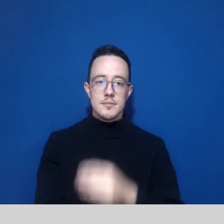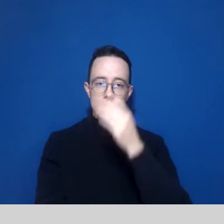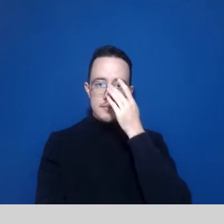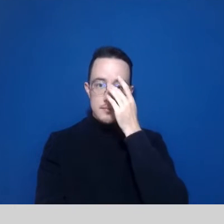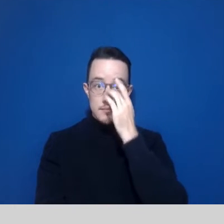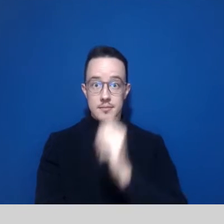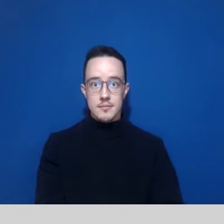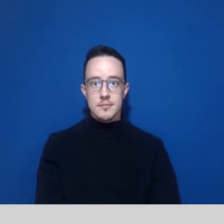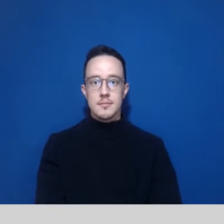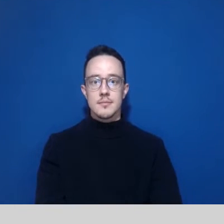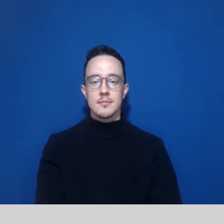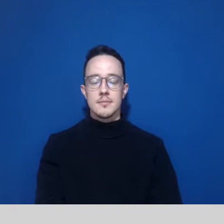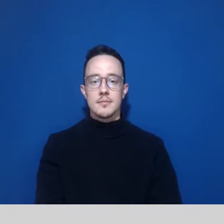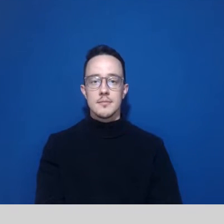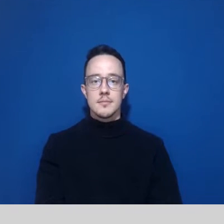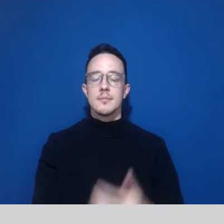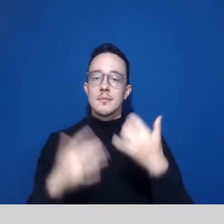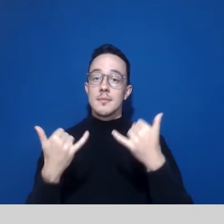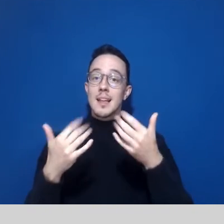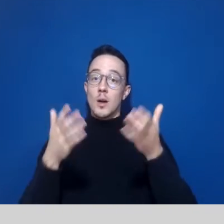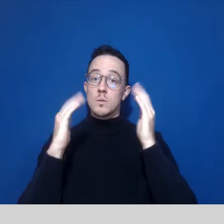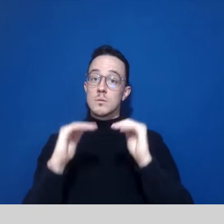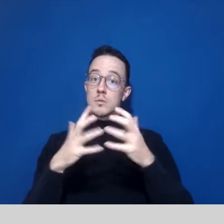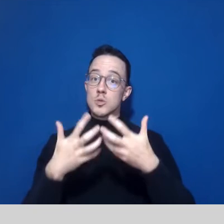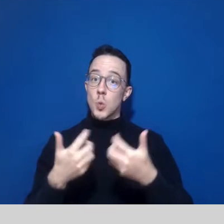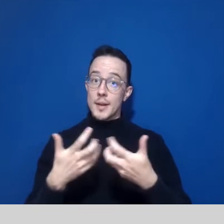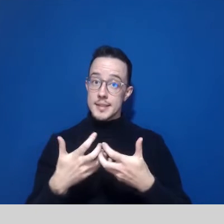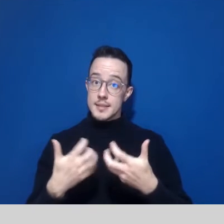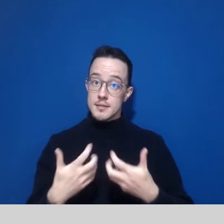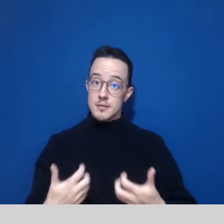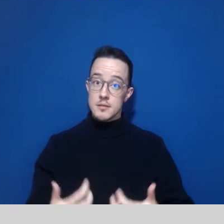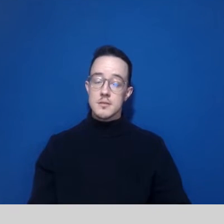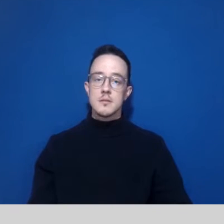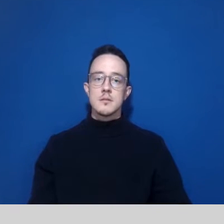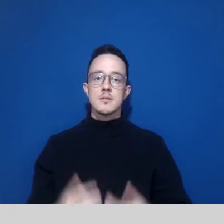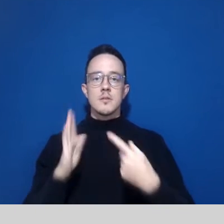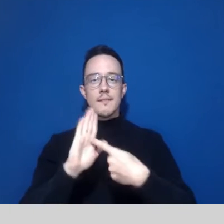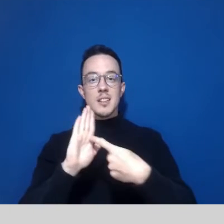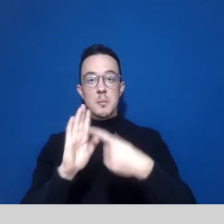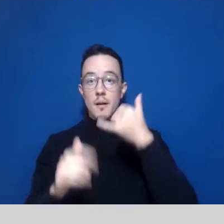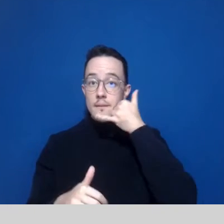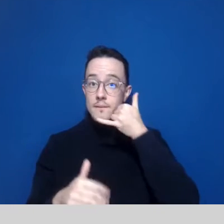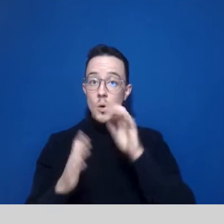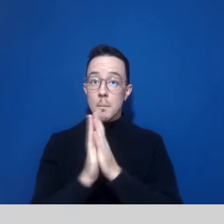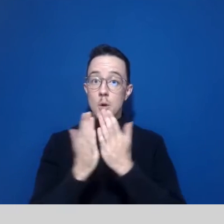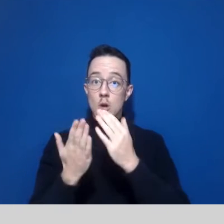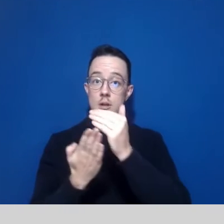and combining other characteristics from this category. So think, alphabetic, so we have something like a phone book,